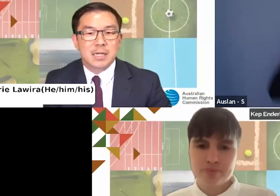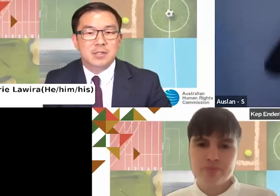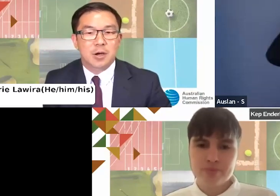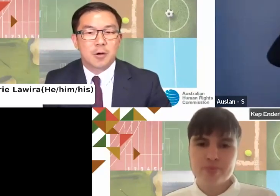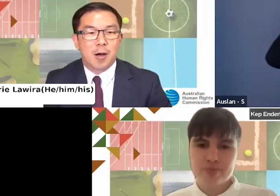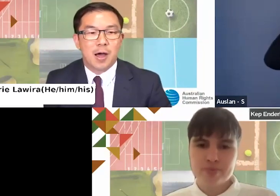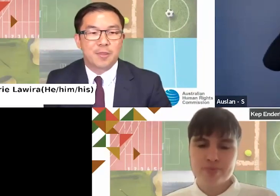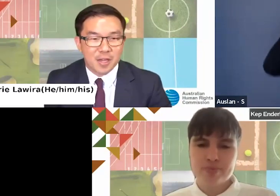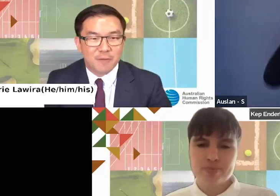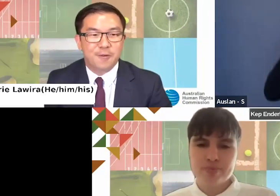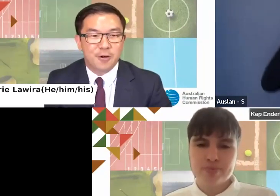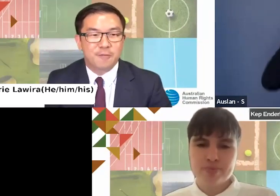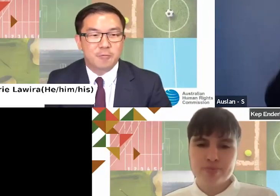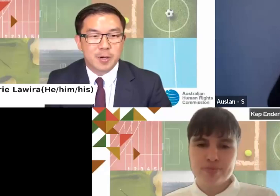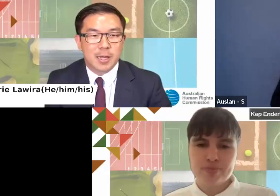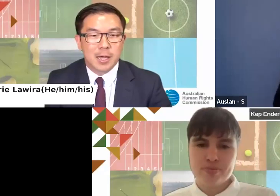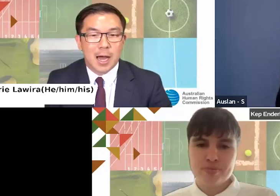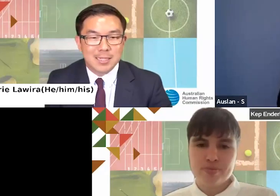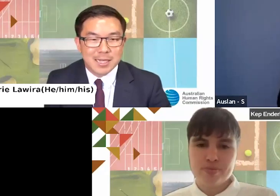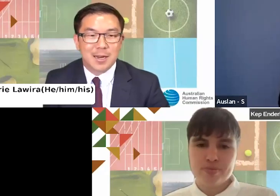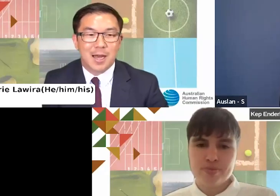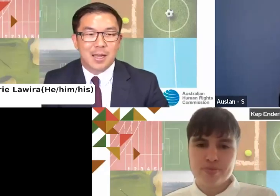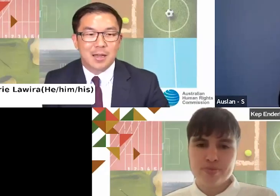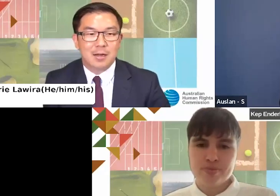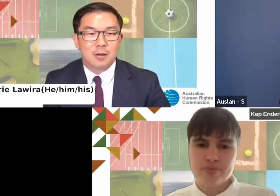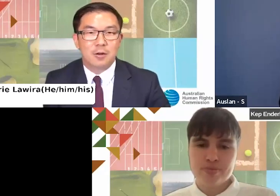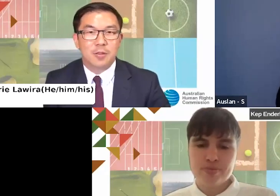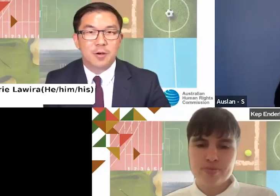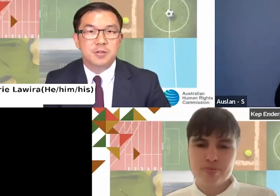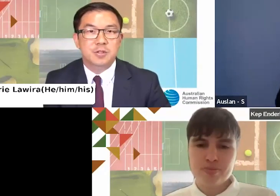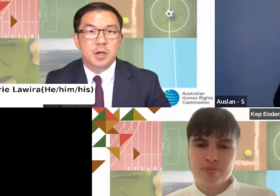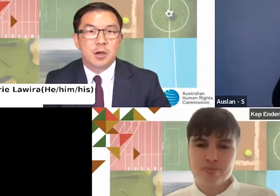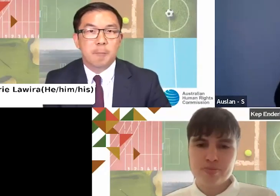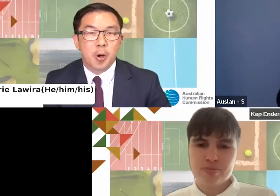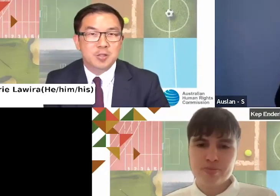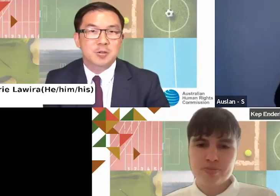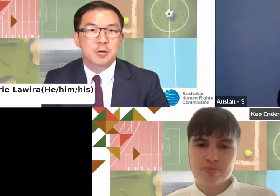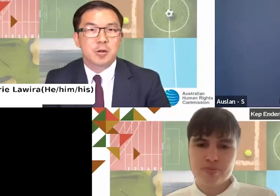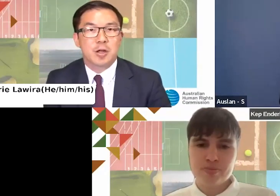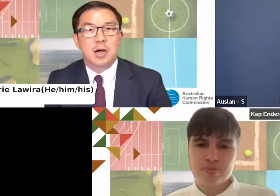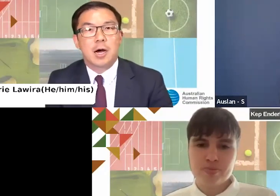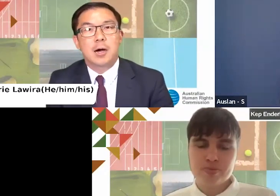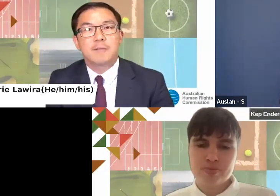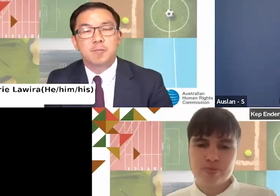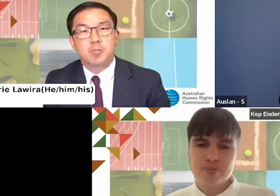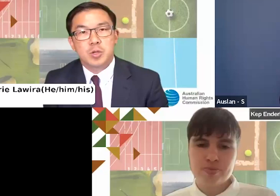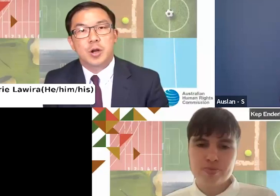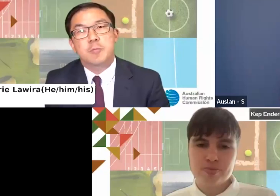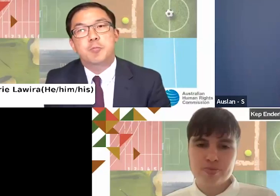So thank you for for really articulating a lot of those personal, you know,